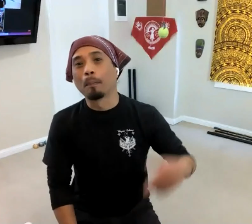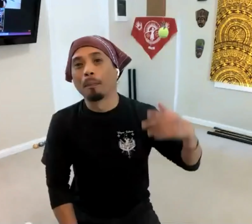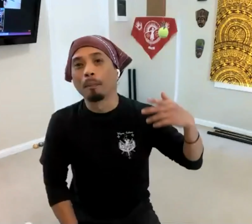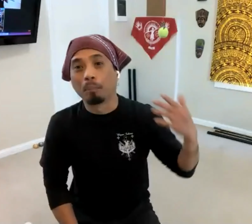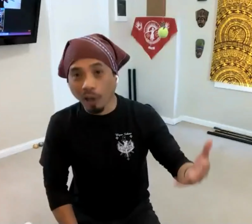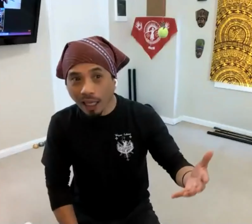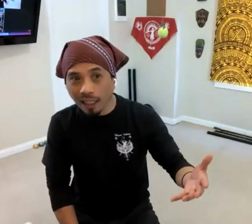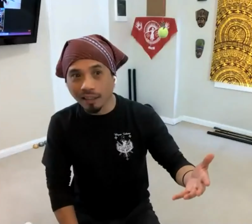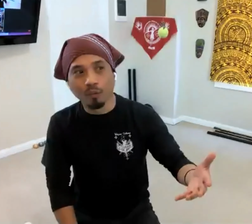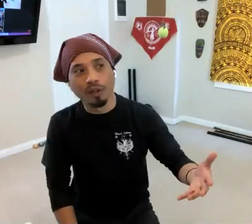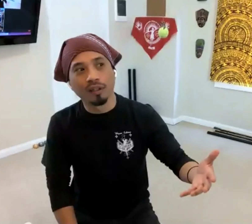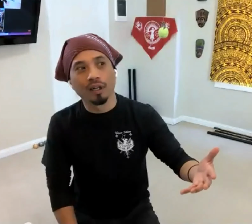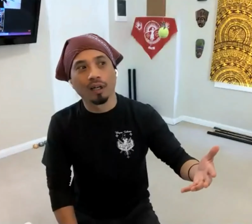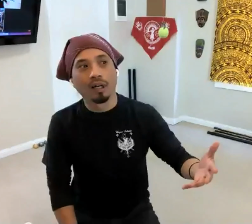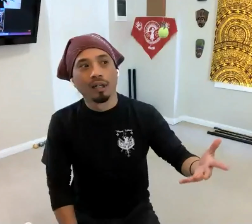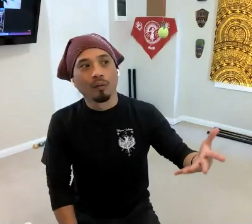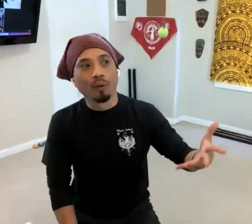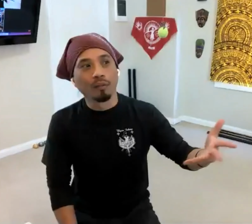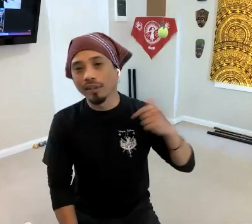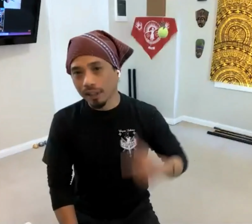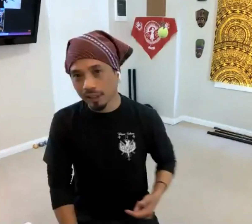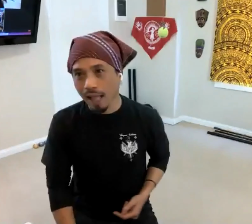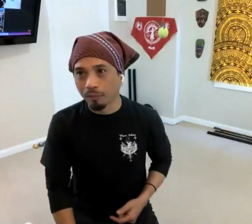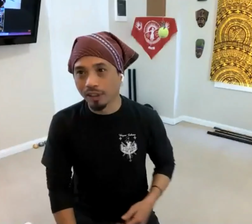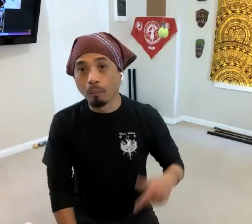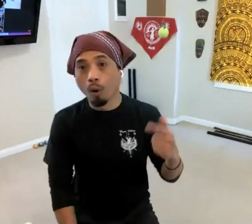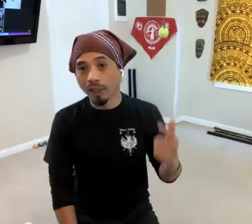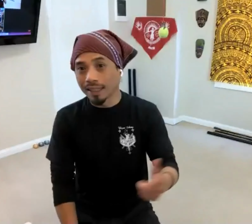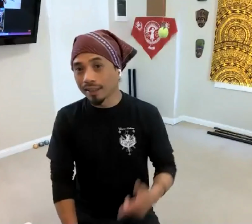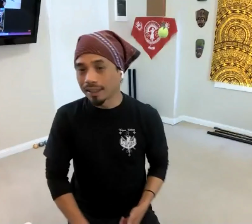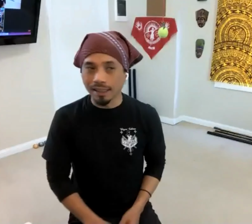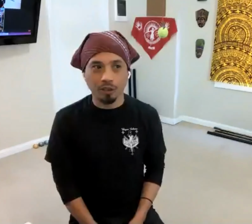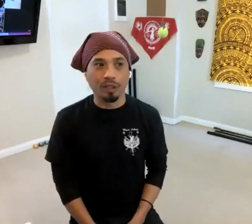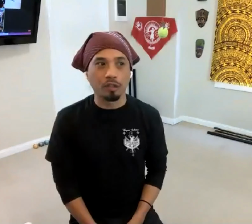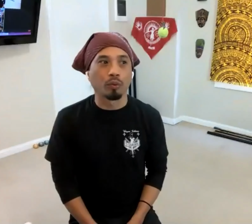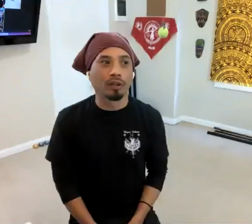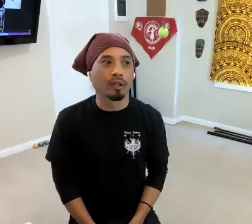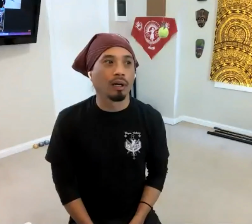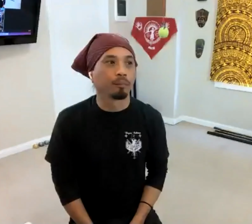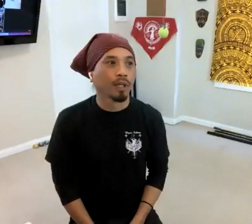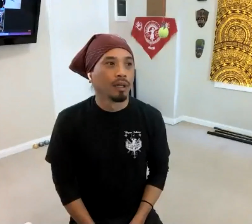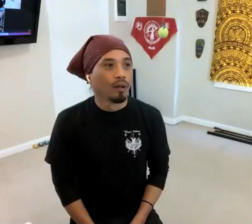SPARTA 400. BLADE WITH WESLEY SNIPES.